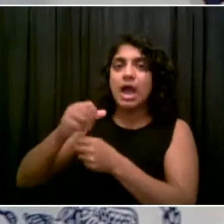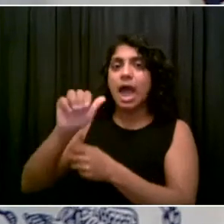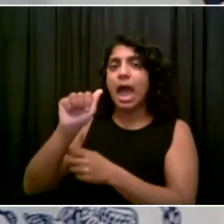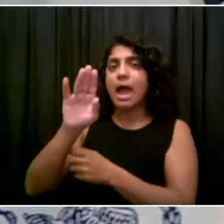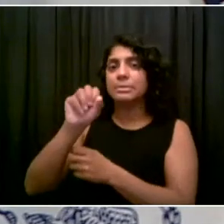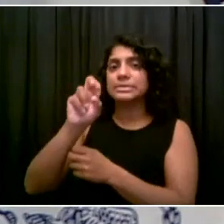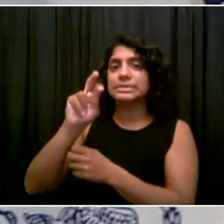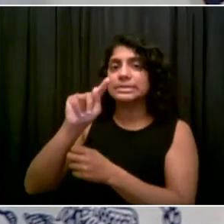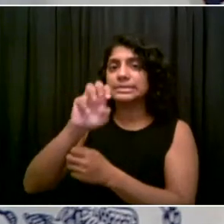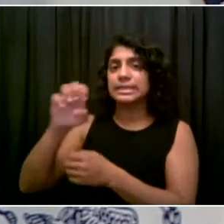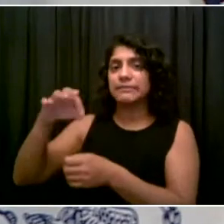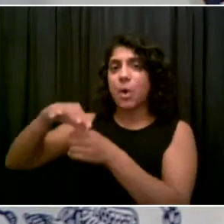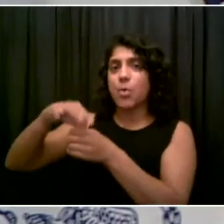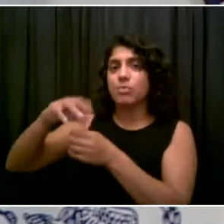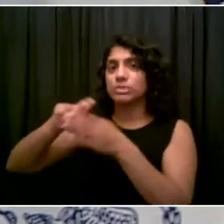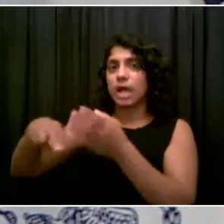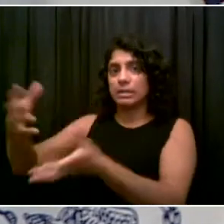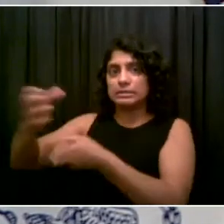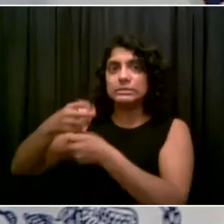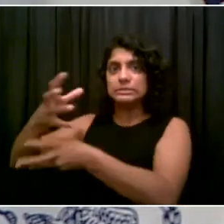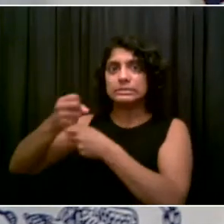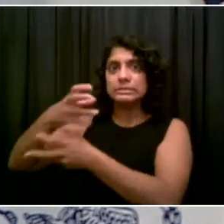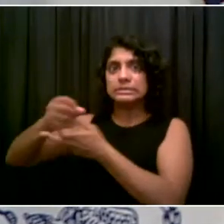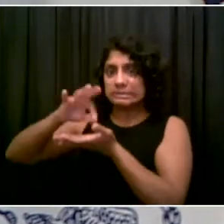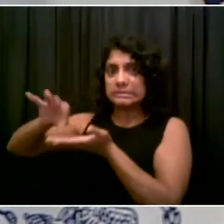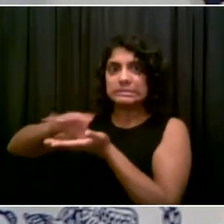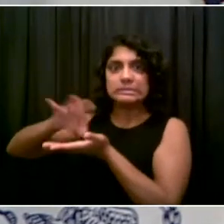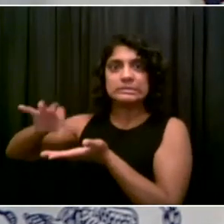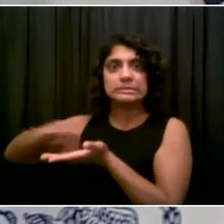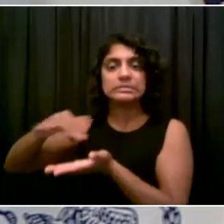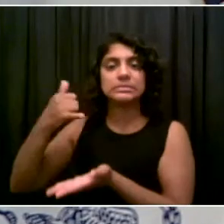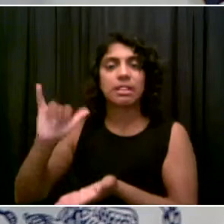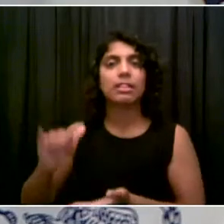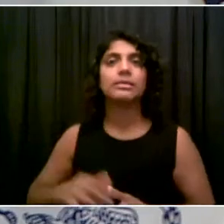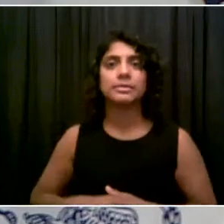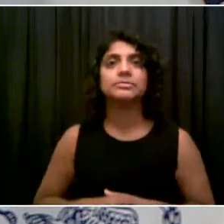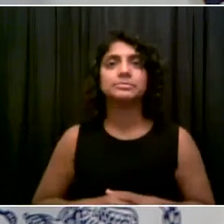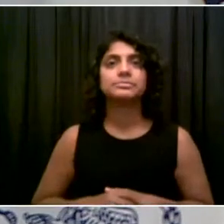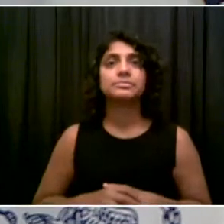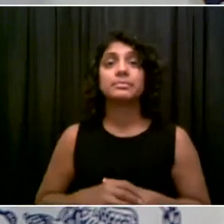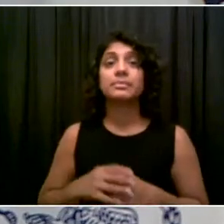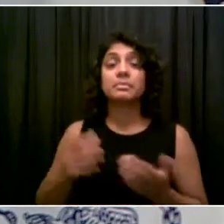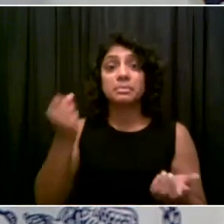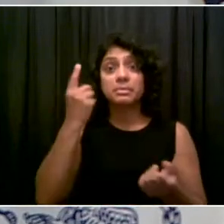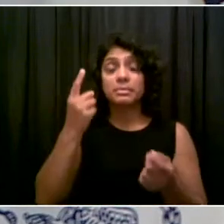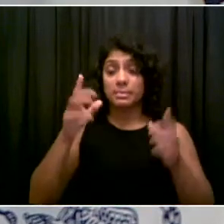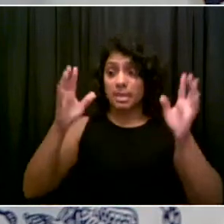SOME OF THE OTHER EXPERTS NOT SEE IN THIS CASE? WE ARE